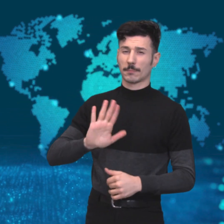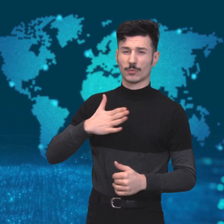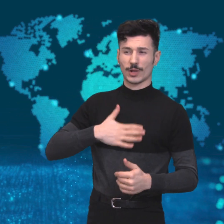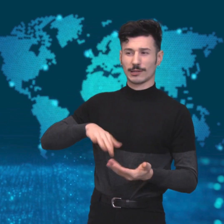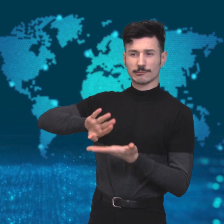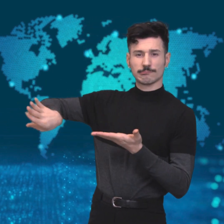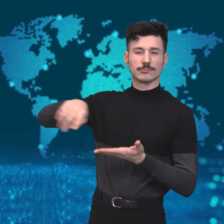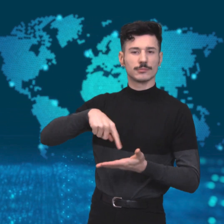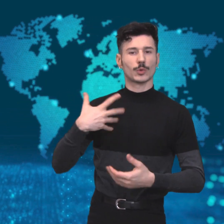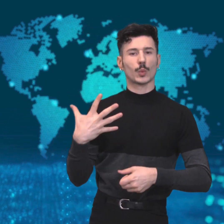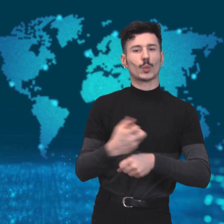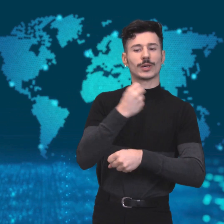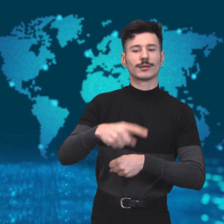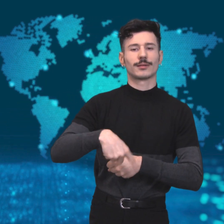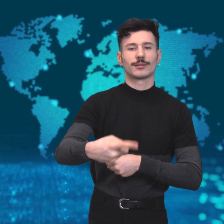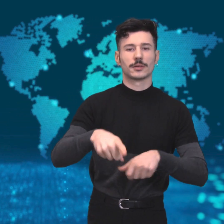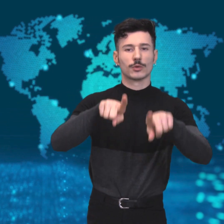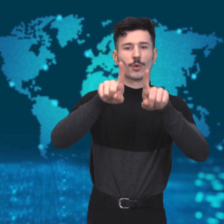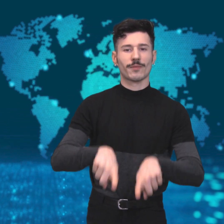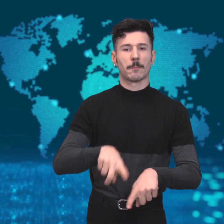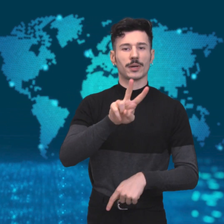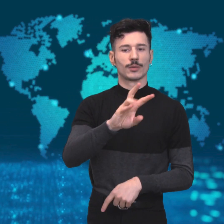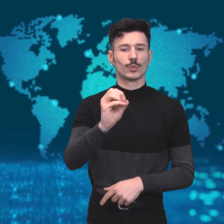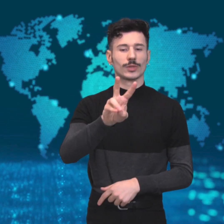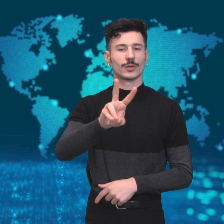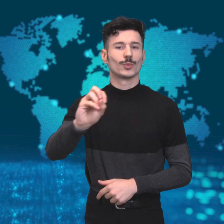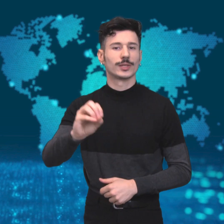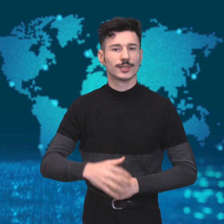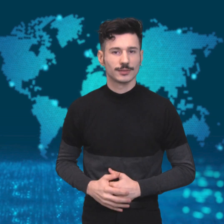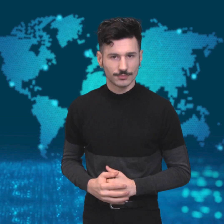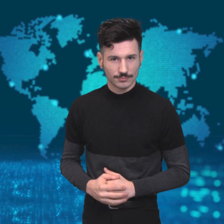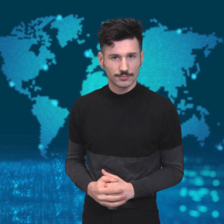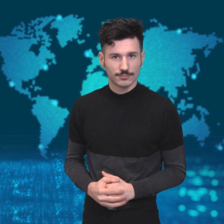the re-election this November 2020.